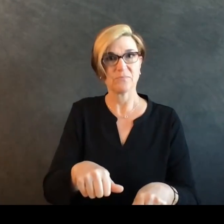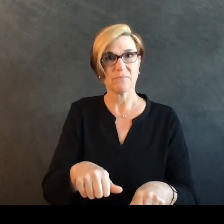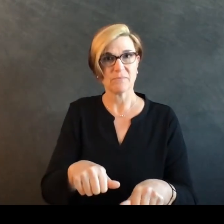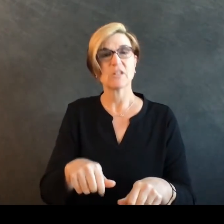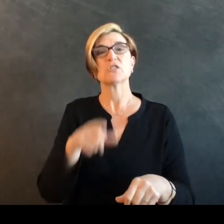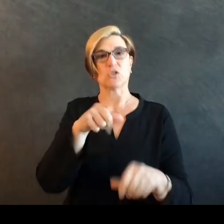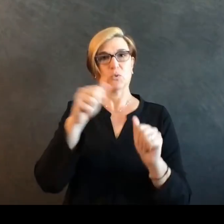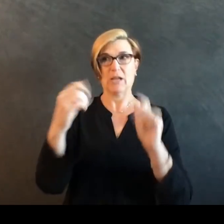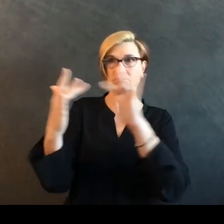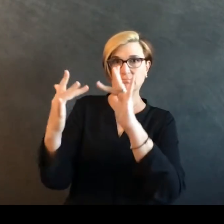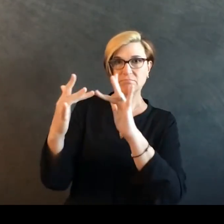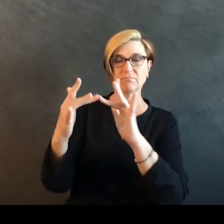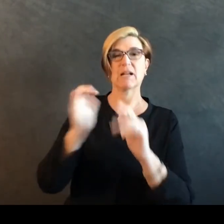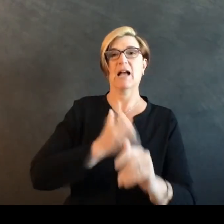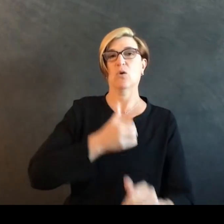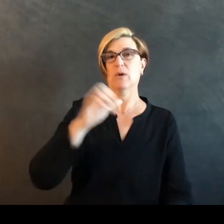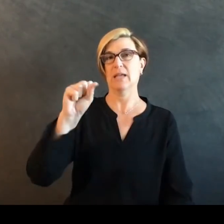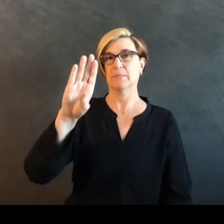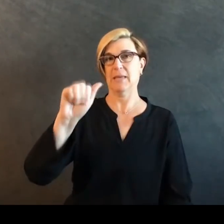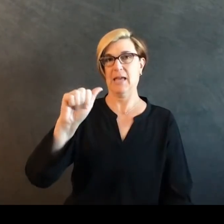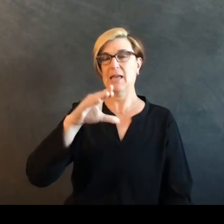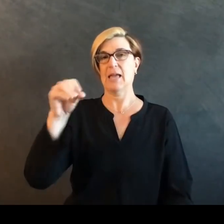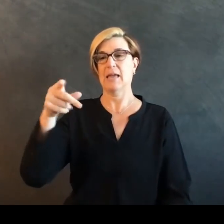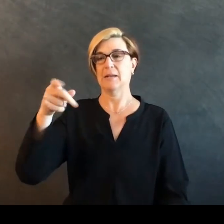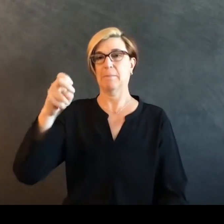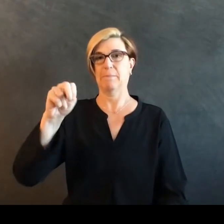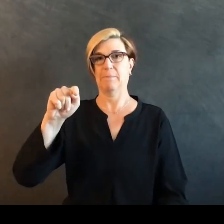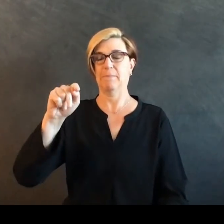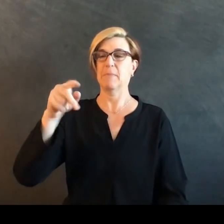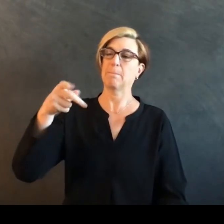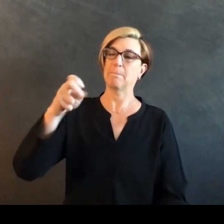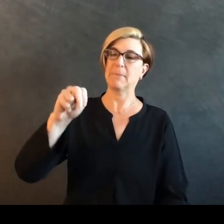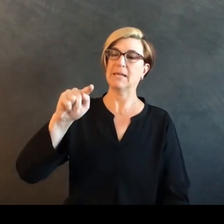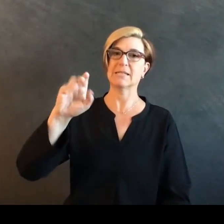you get the money you'll get it the same day you use this